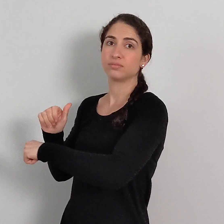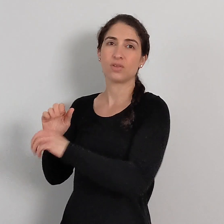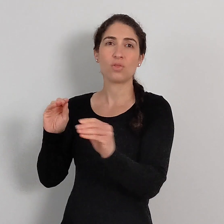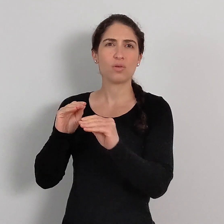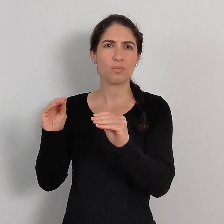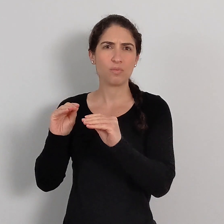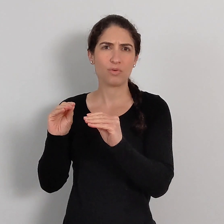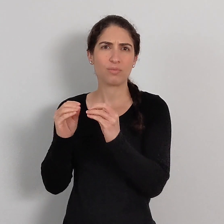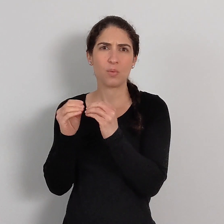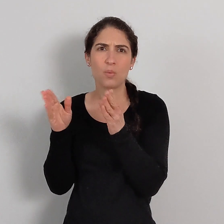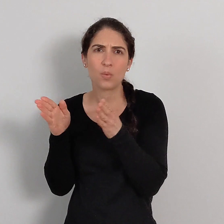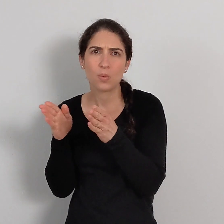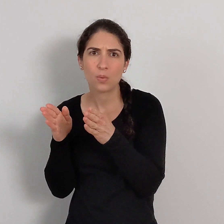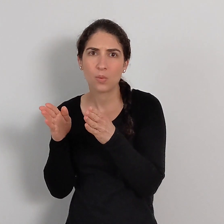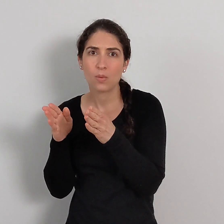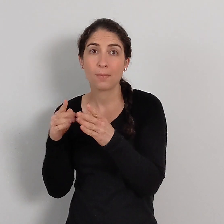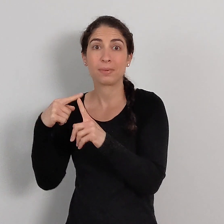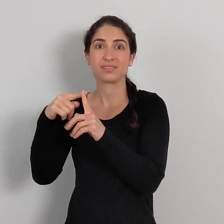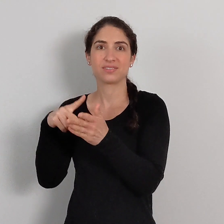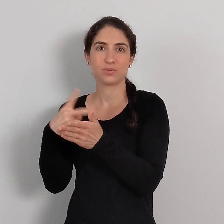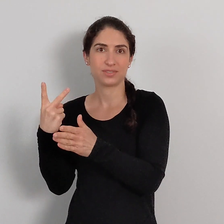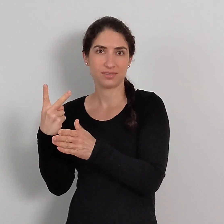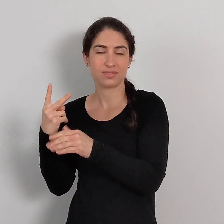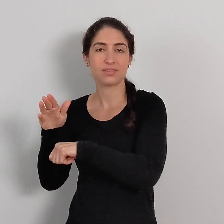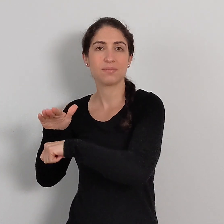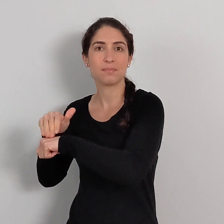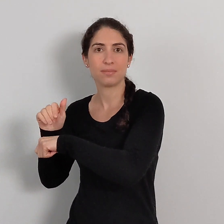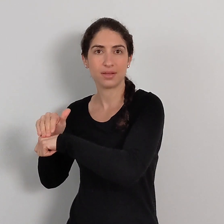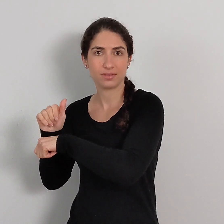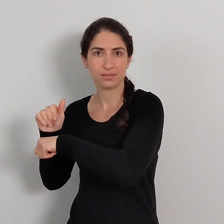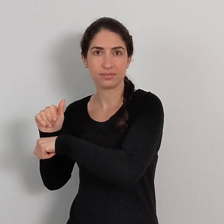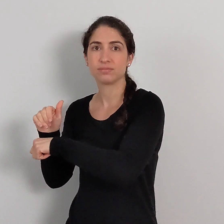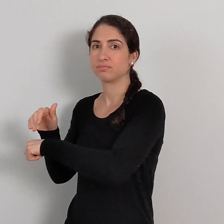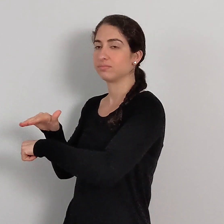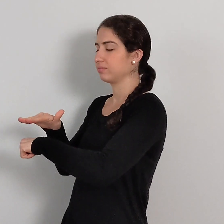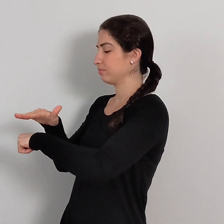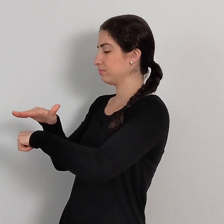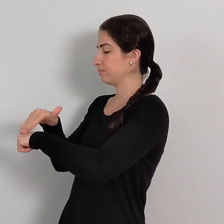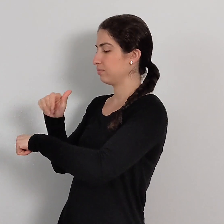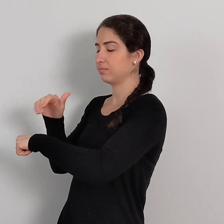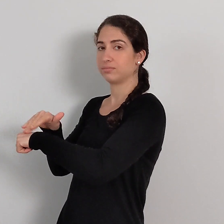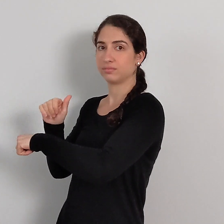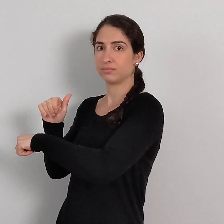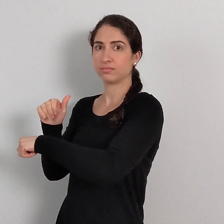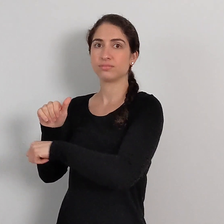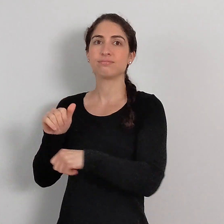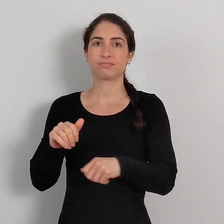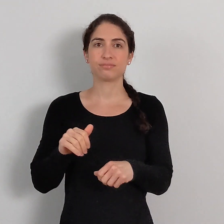The movement is more small, plus there's a double movement: PET